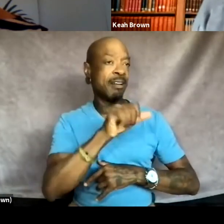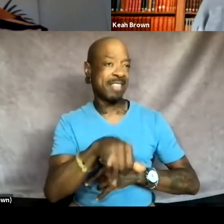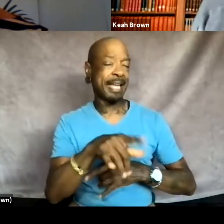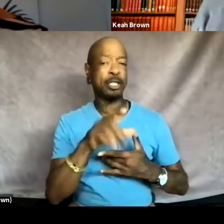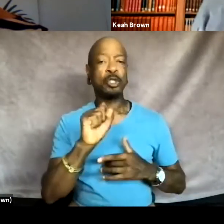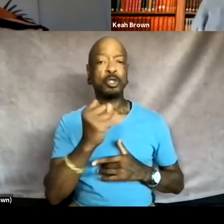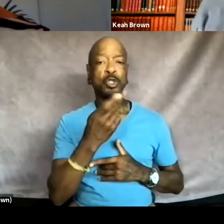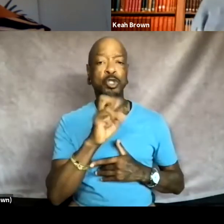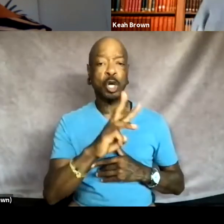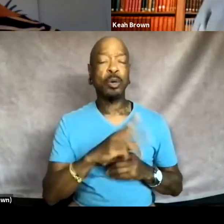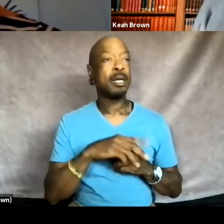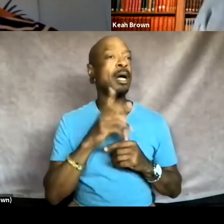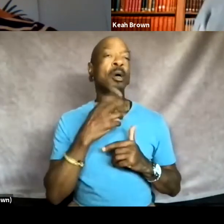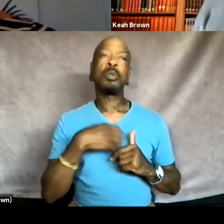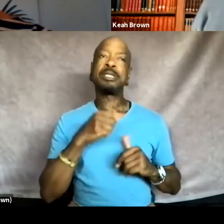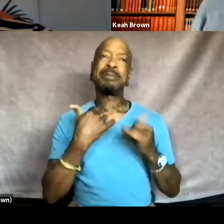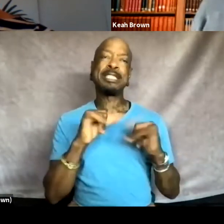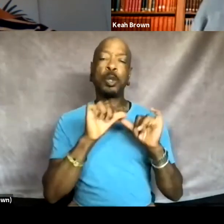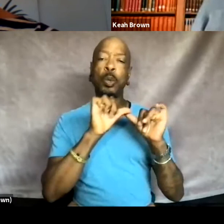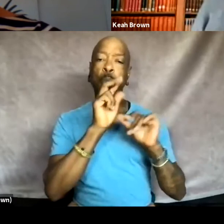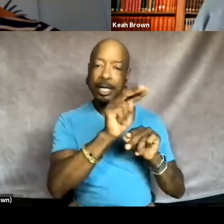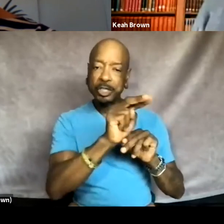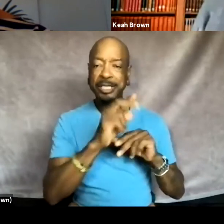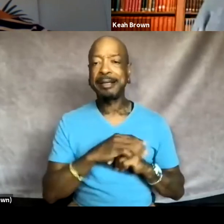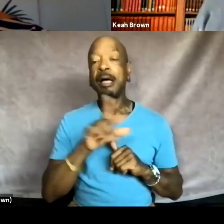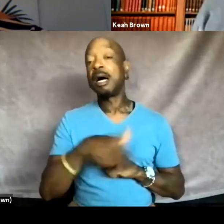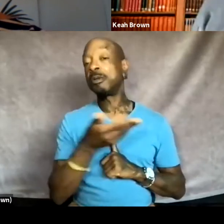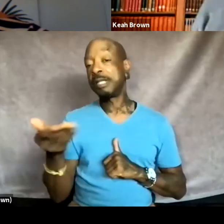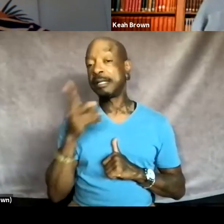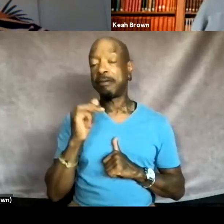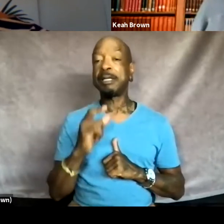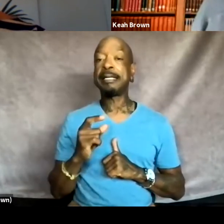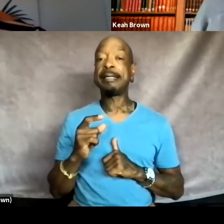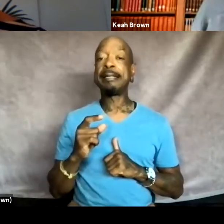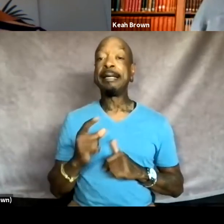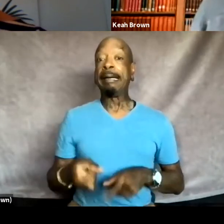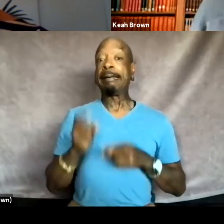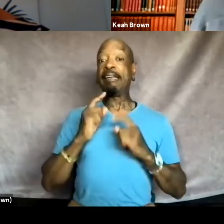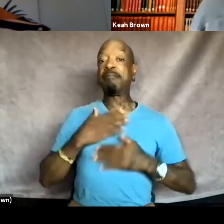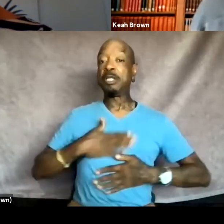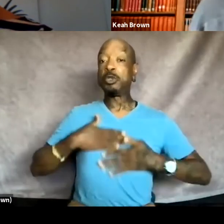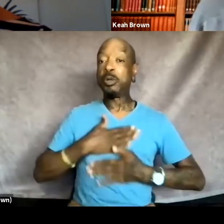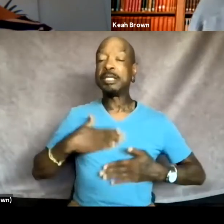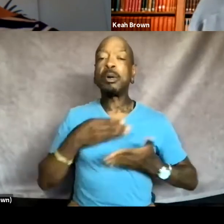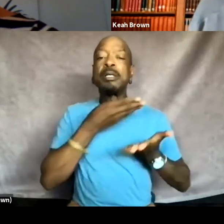be watching another thing that brought me joy, as it often does is buying things I'm.